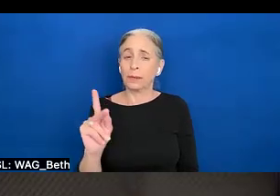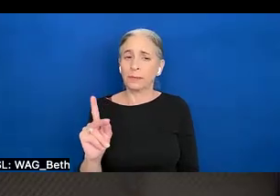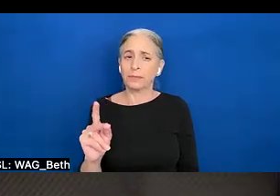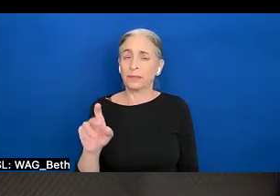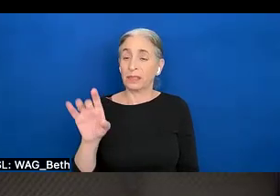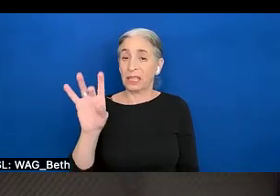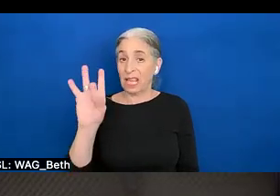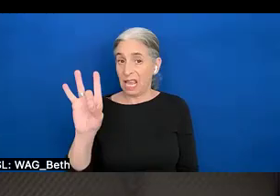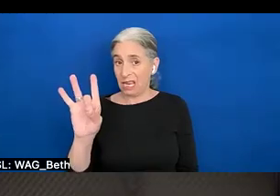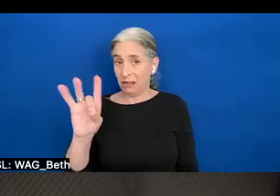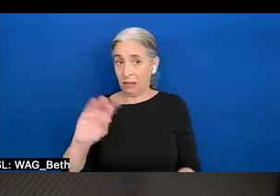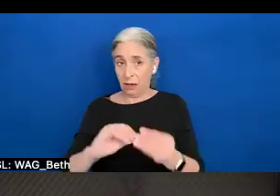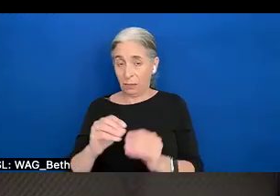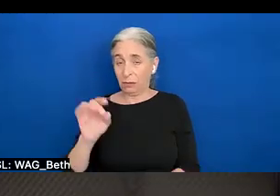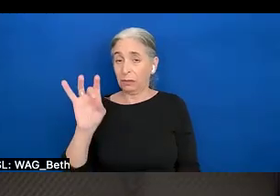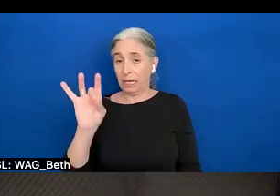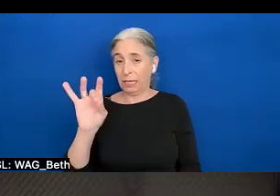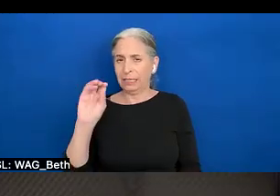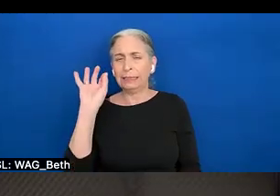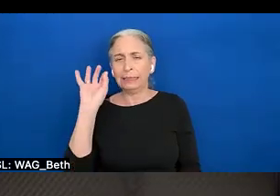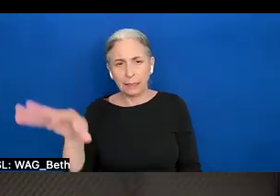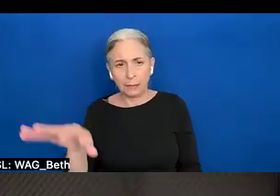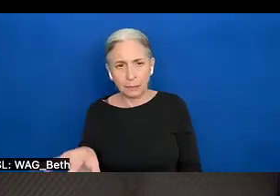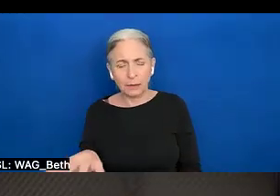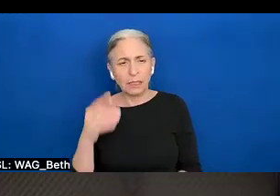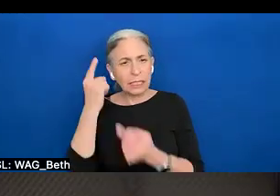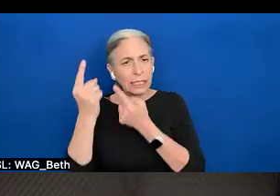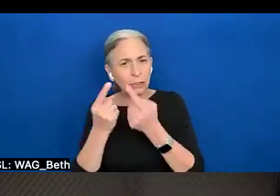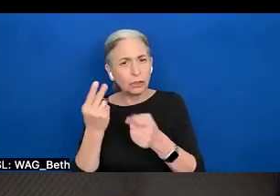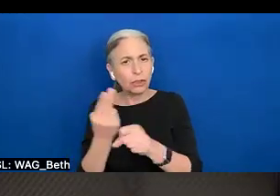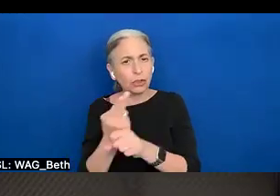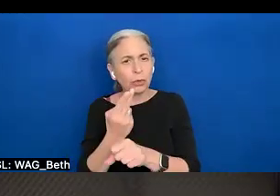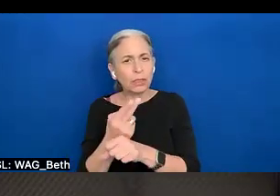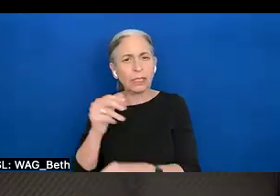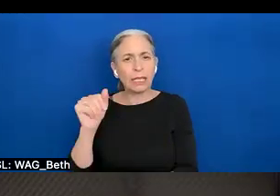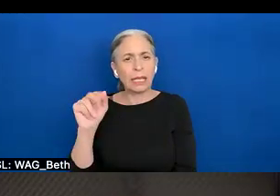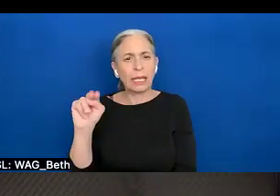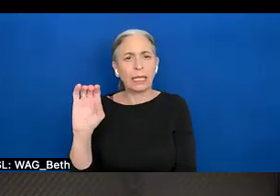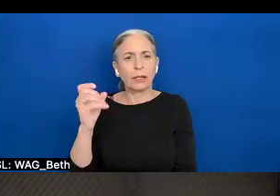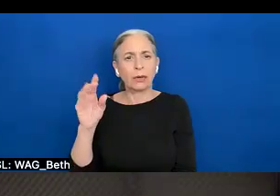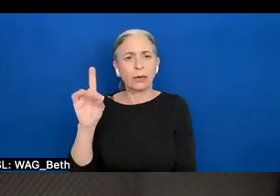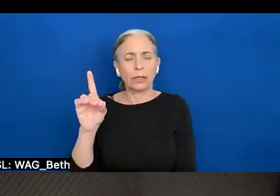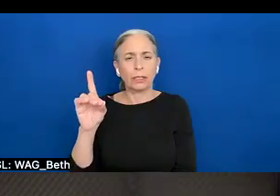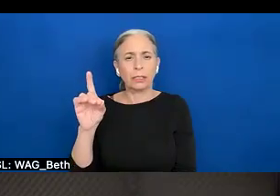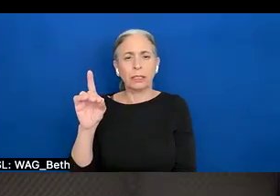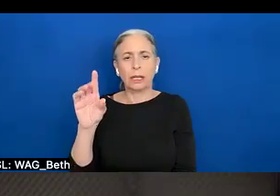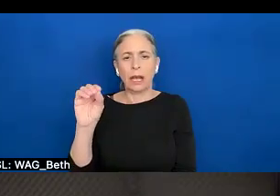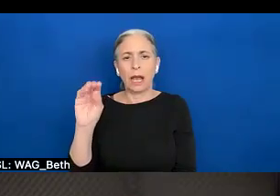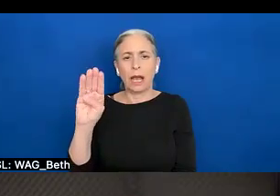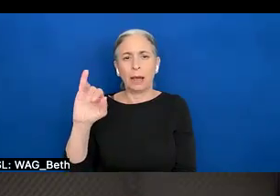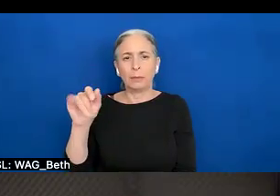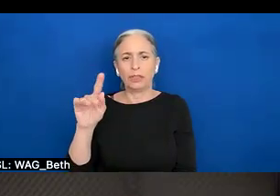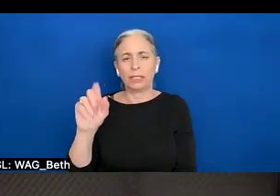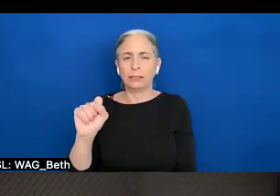Tip number eight is to consider the usage of anchor